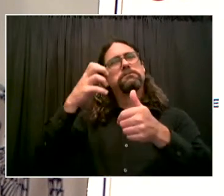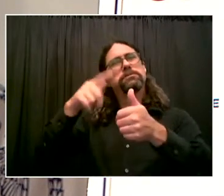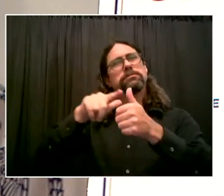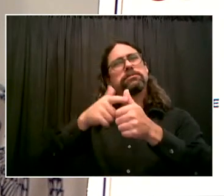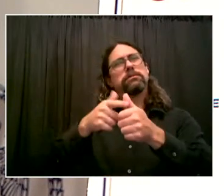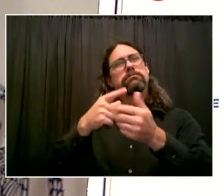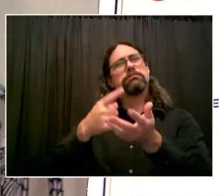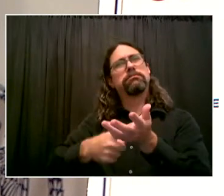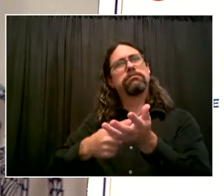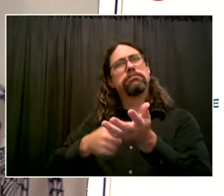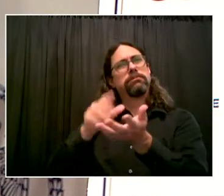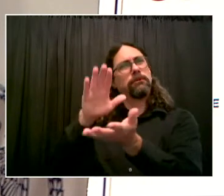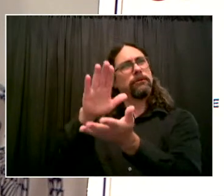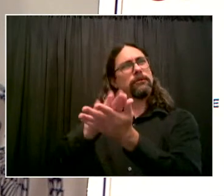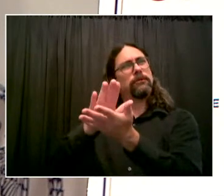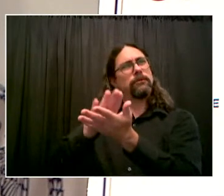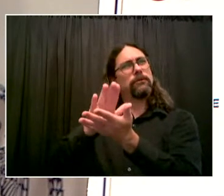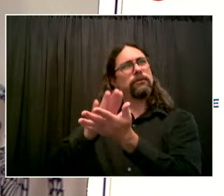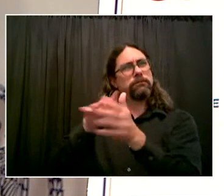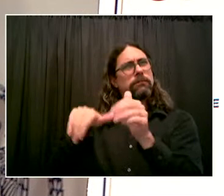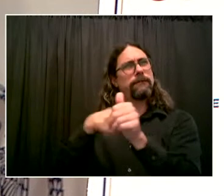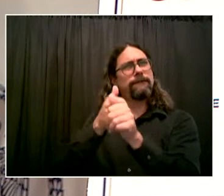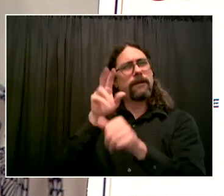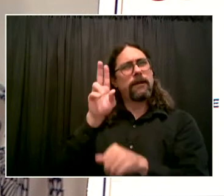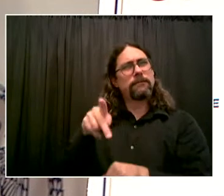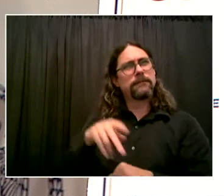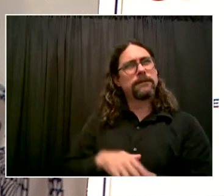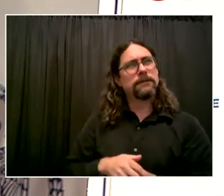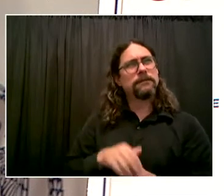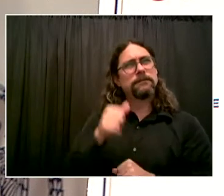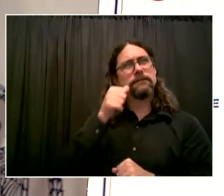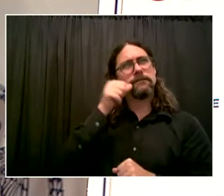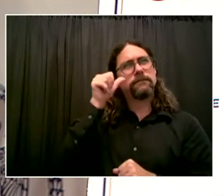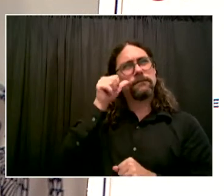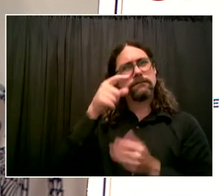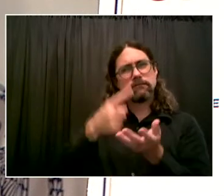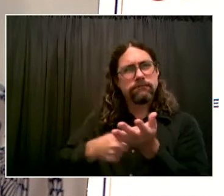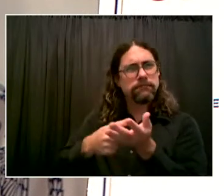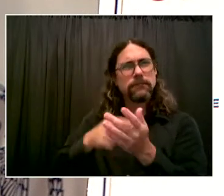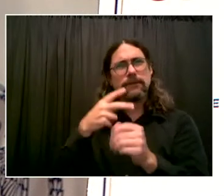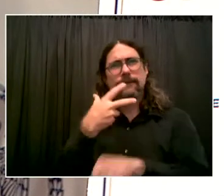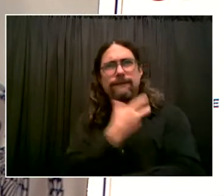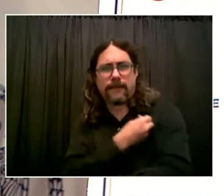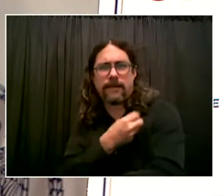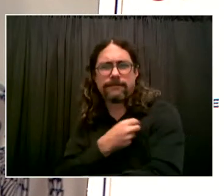TO SCHOOL AND VIRTUAL OPTION. YESTERDAY YOU ALLUDED TO THE FACT GETTING MORE CREATED TO GET VACCINES OUT. MY QUESTION